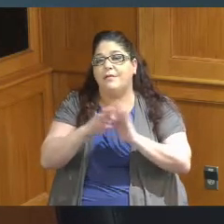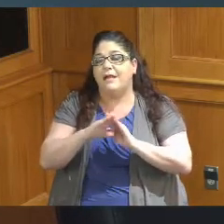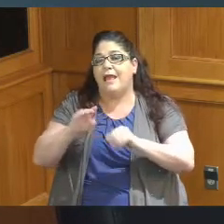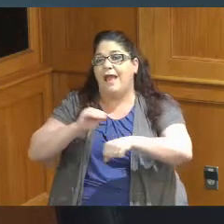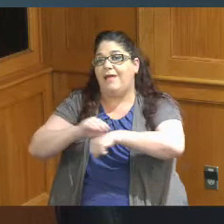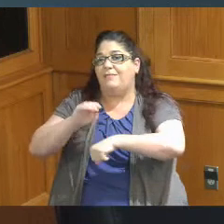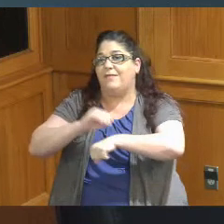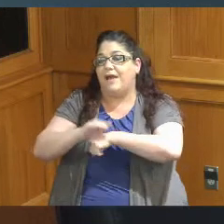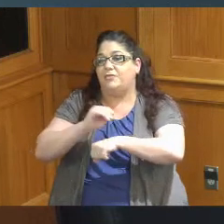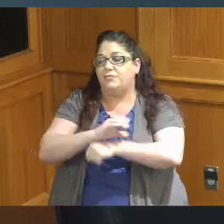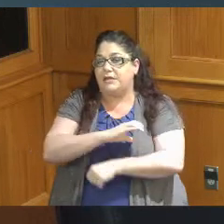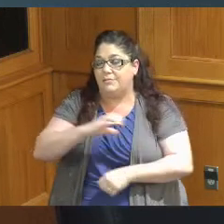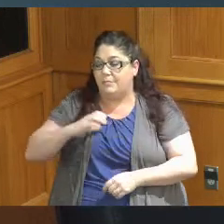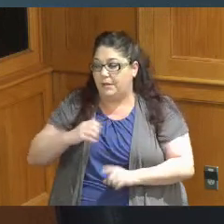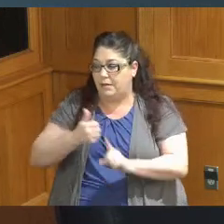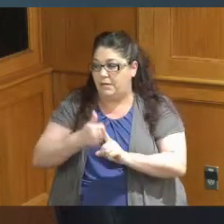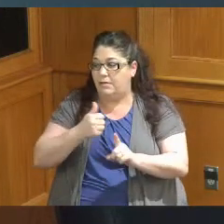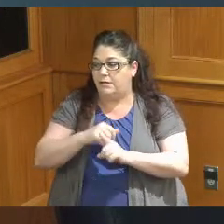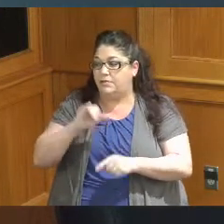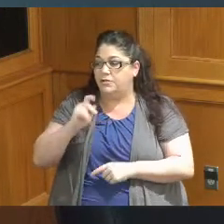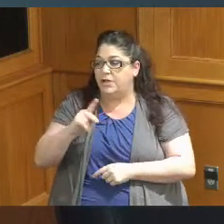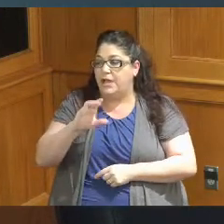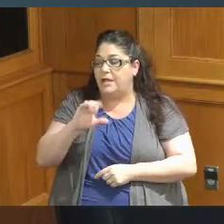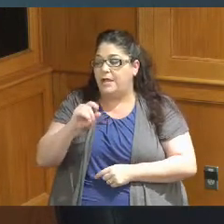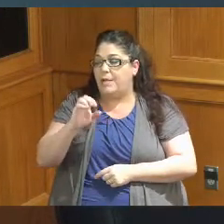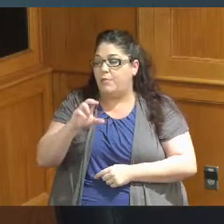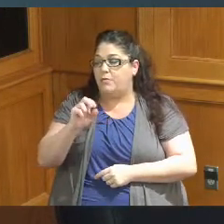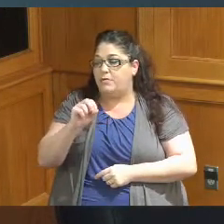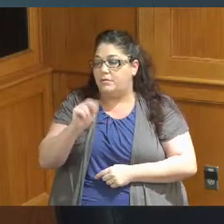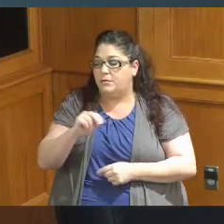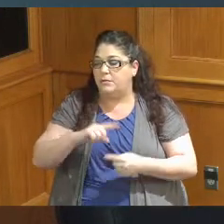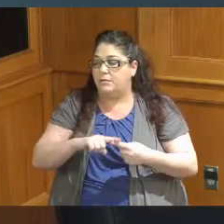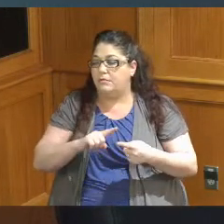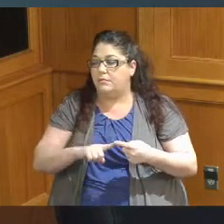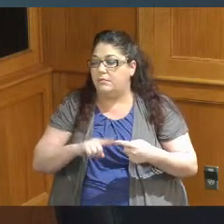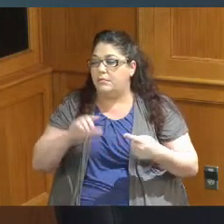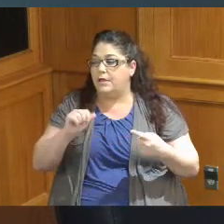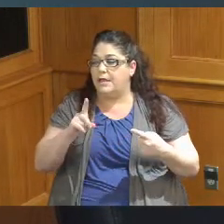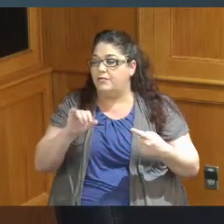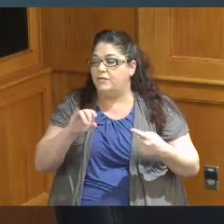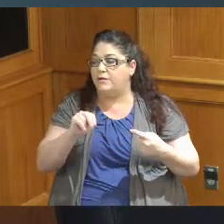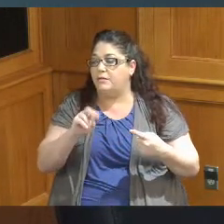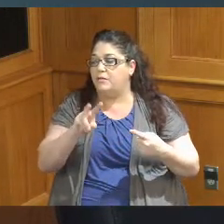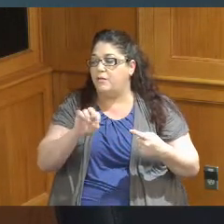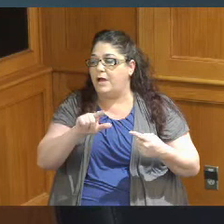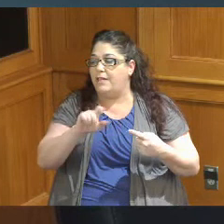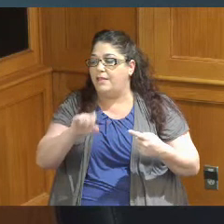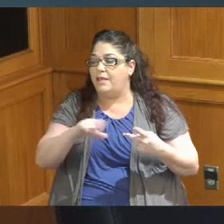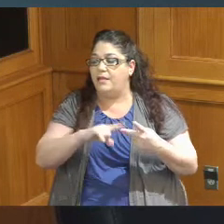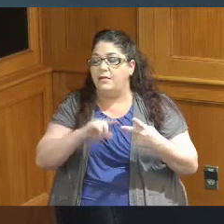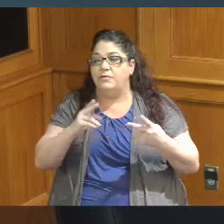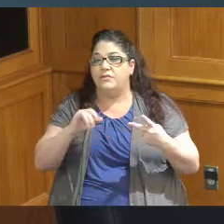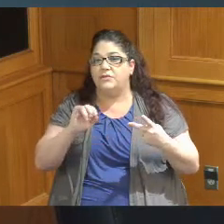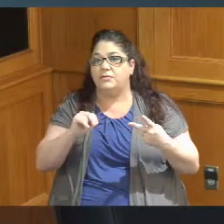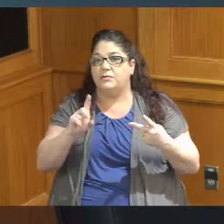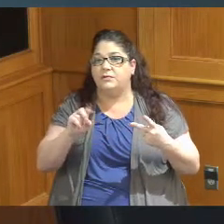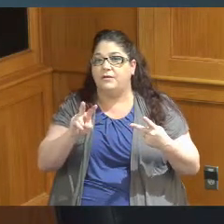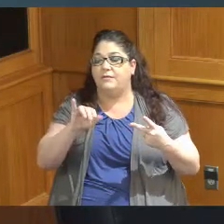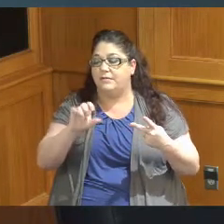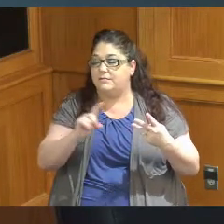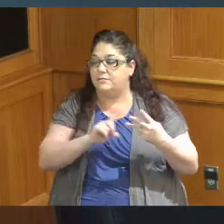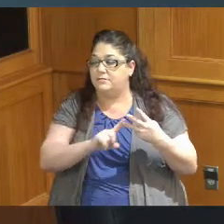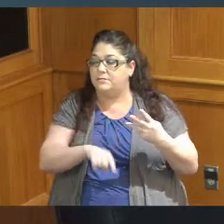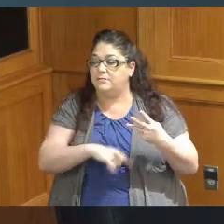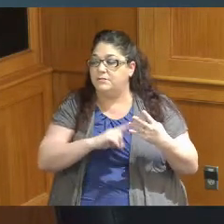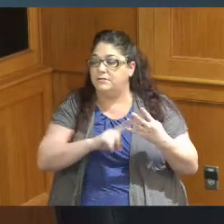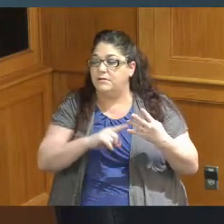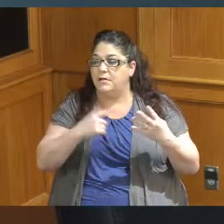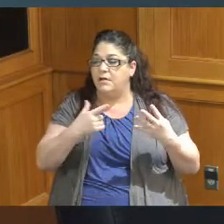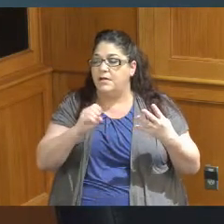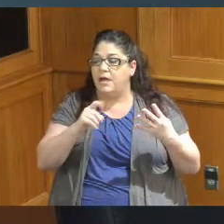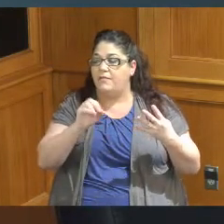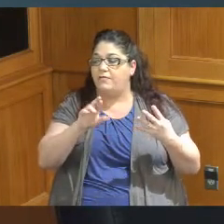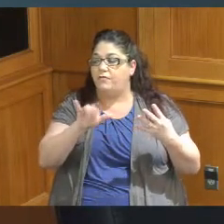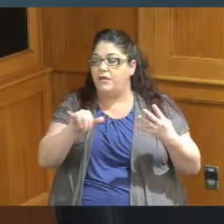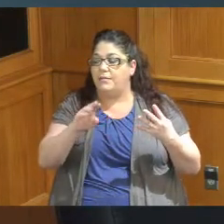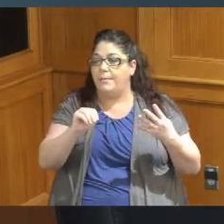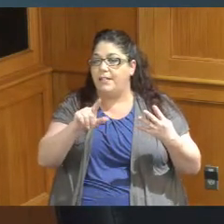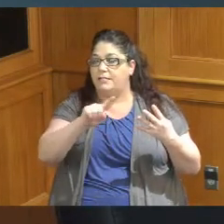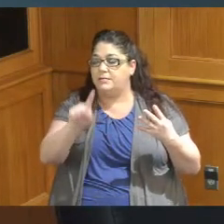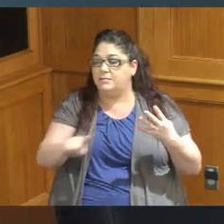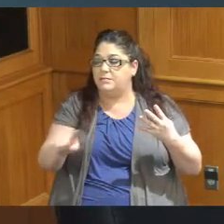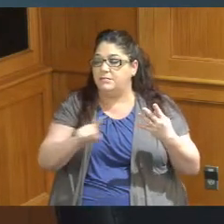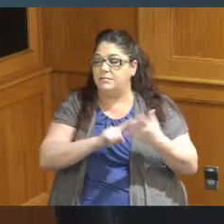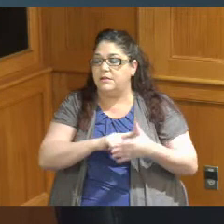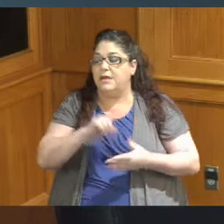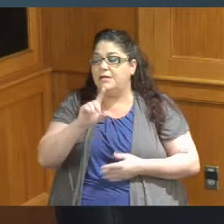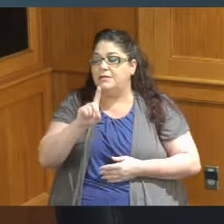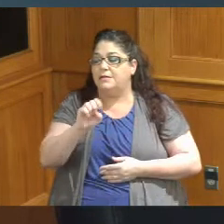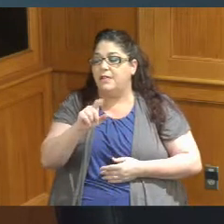committee and they are Jack Cameron Adrian Wiley Christian Davis Godfrey Miltz Dolores Peterson and